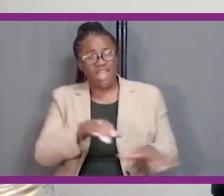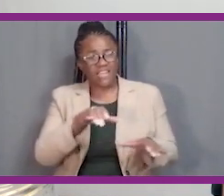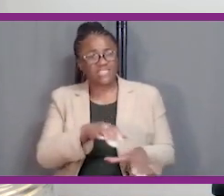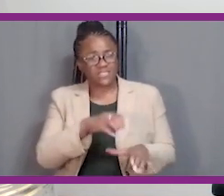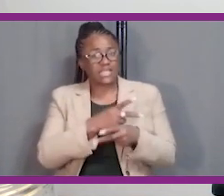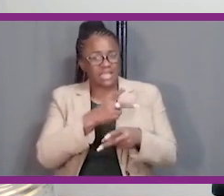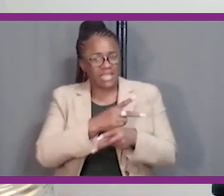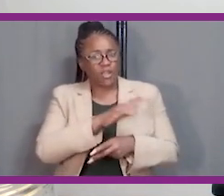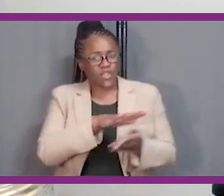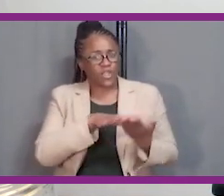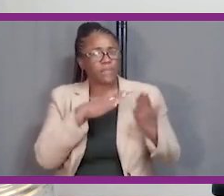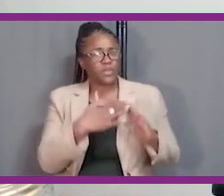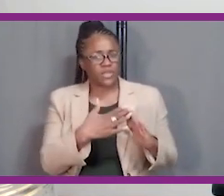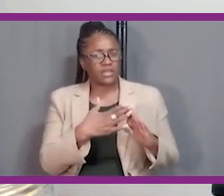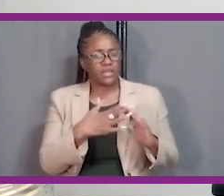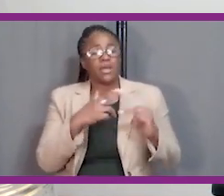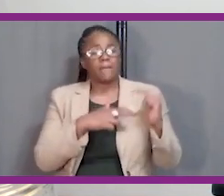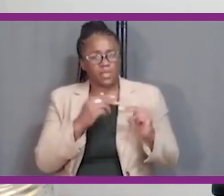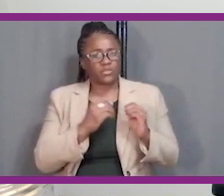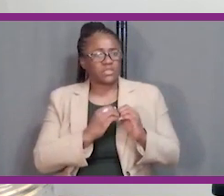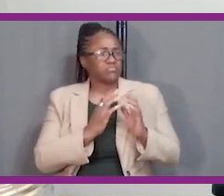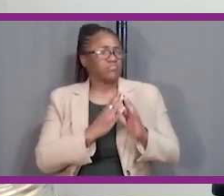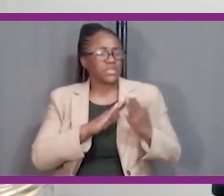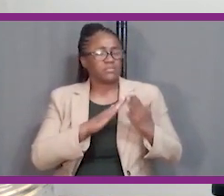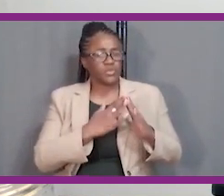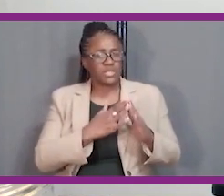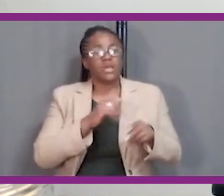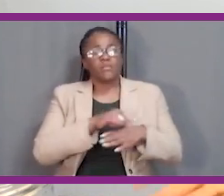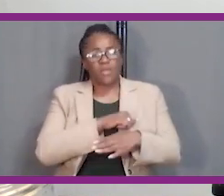But thank you so much for having me, it was so great to be with all of you all. Angeline,